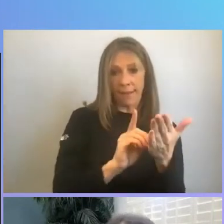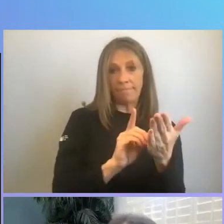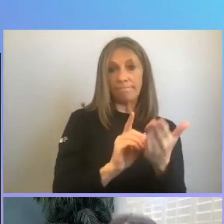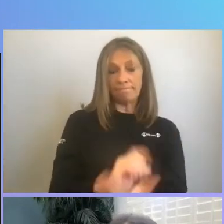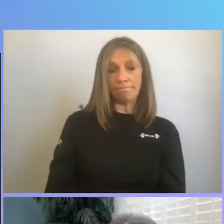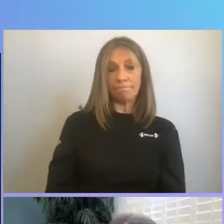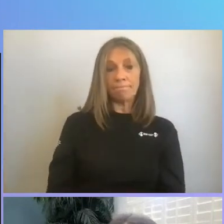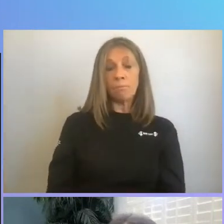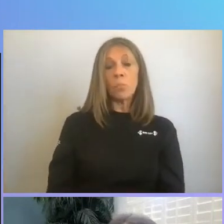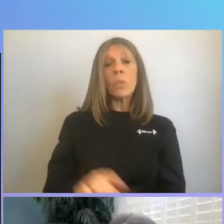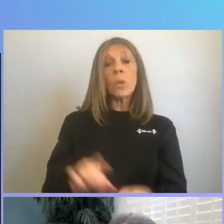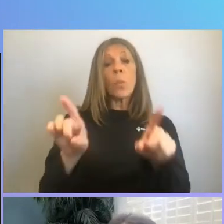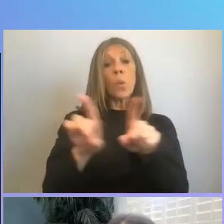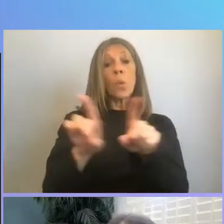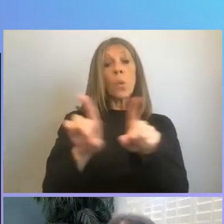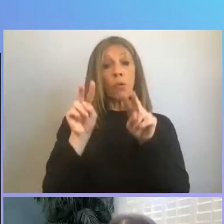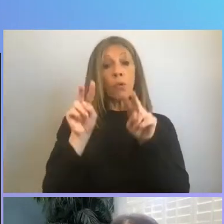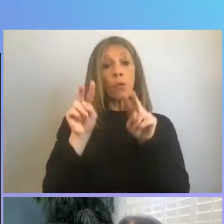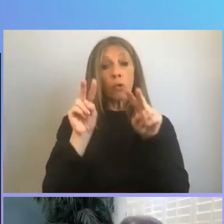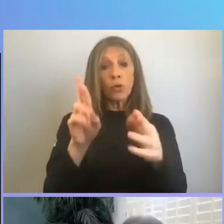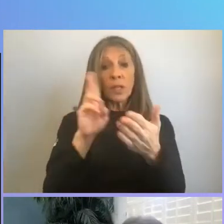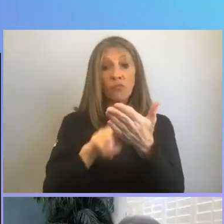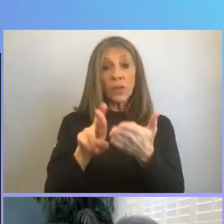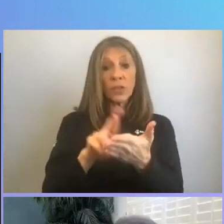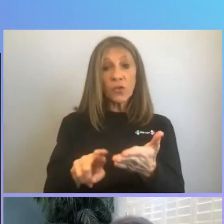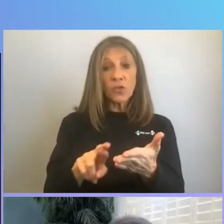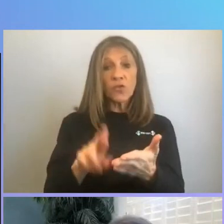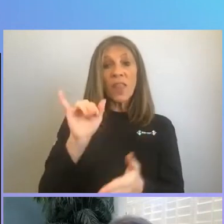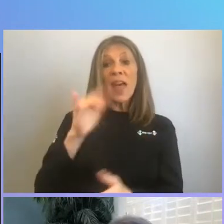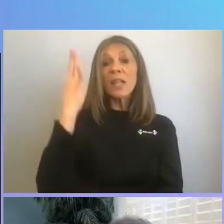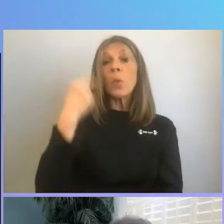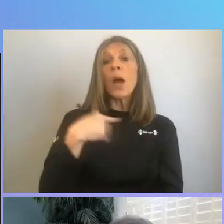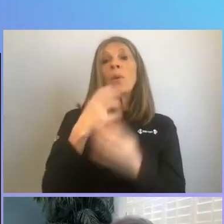we've also looked at research. It's why we care so much in our